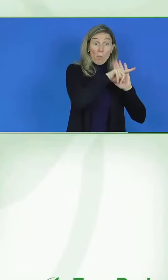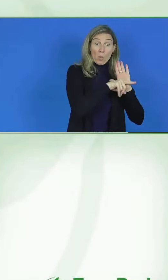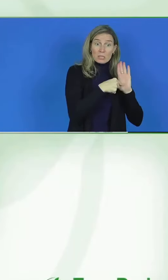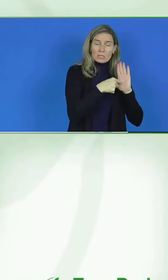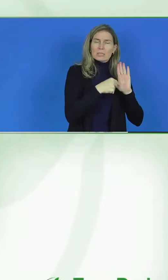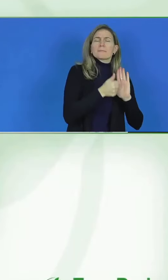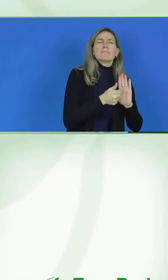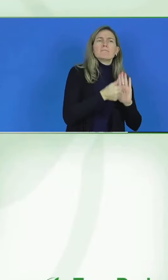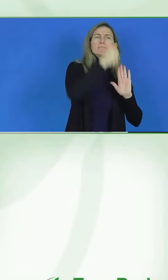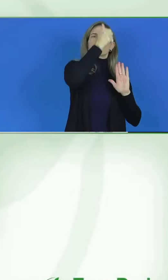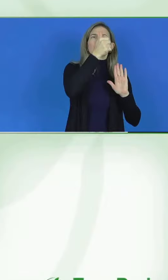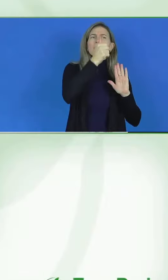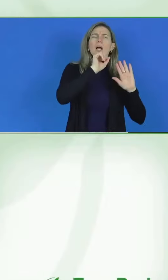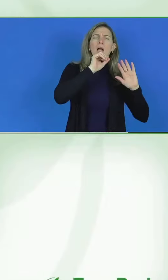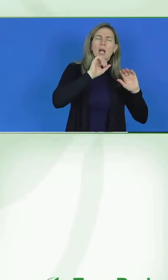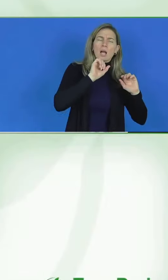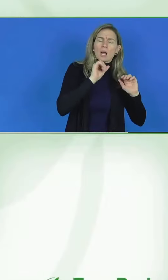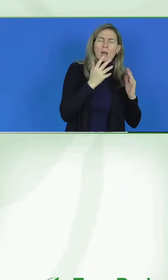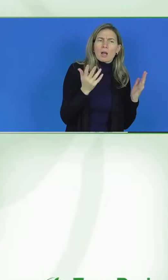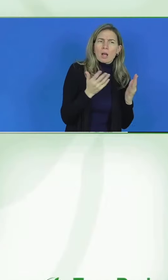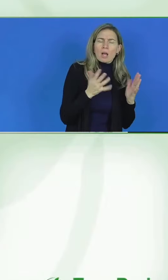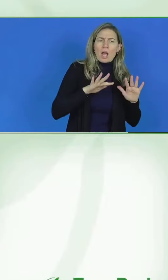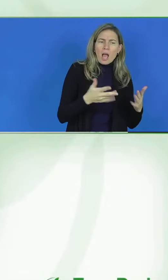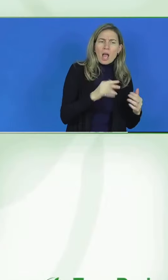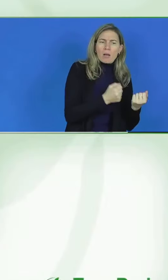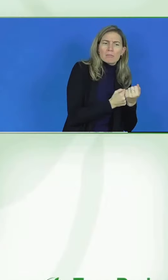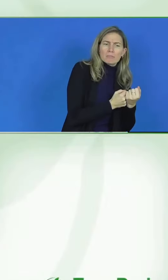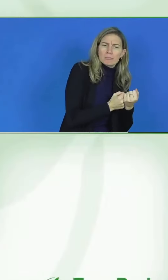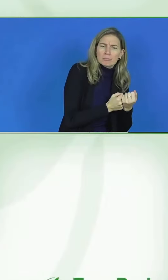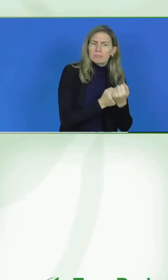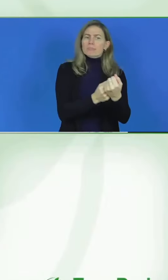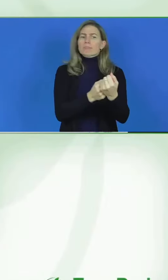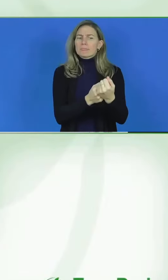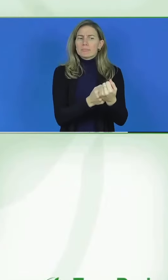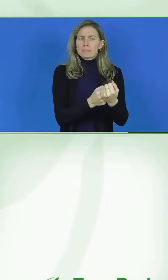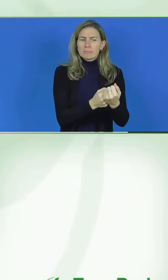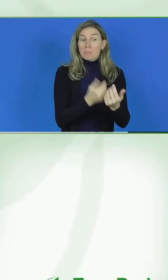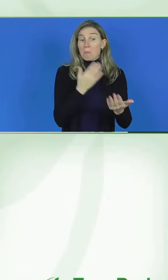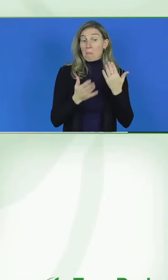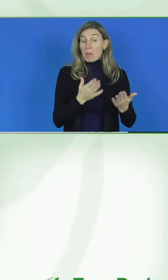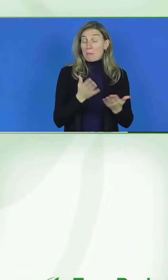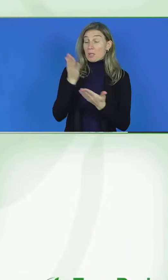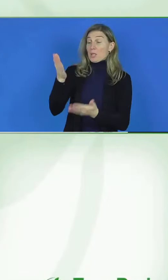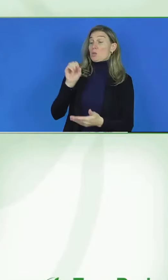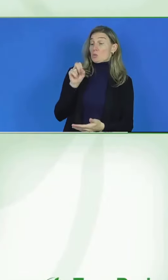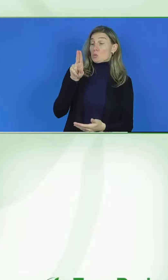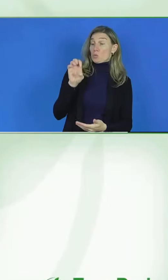And perhaps soon, it would be reasonable to start with you. I'd be happy to.